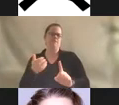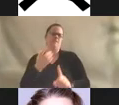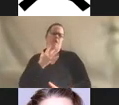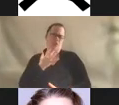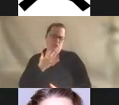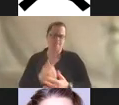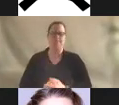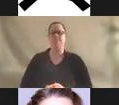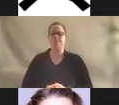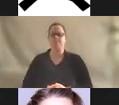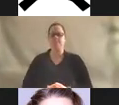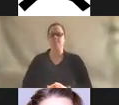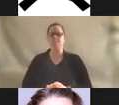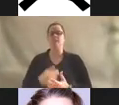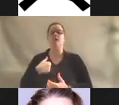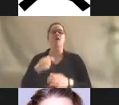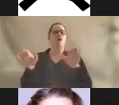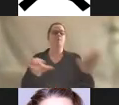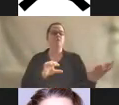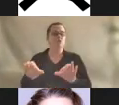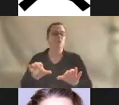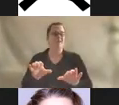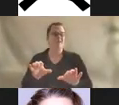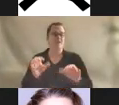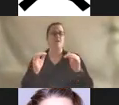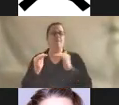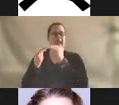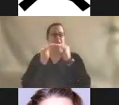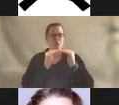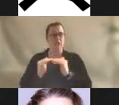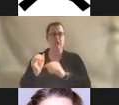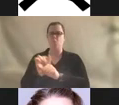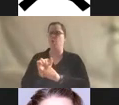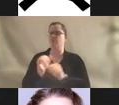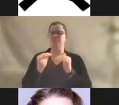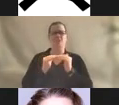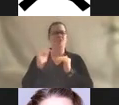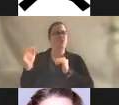And I have been doing equity work actually over 20 years now,